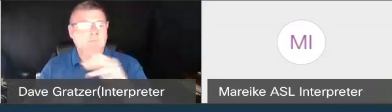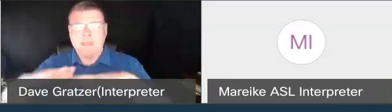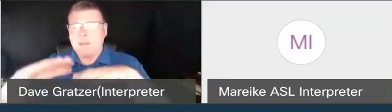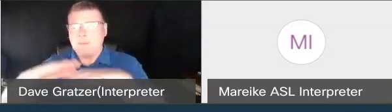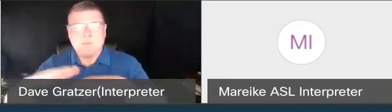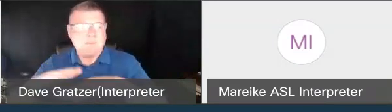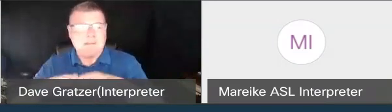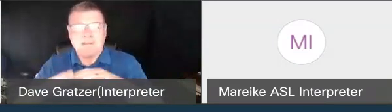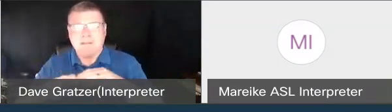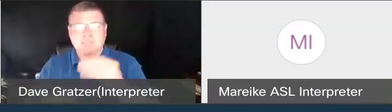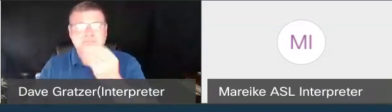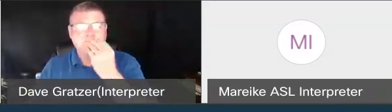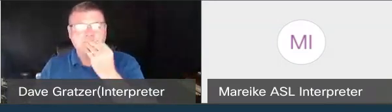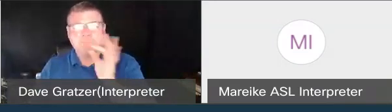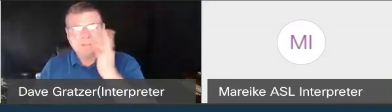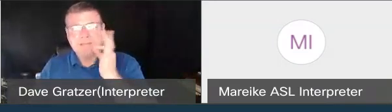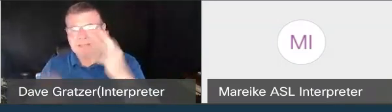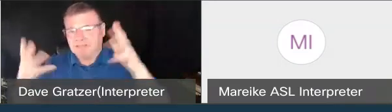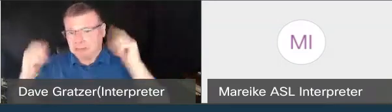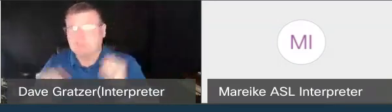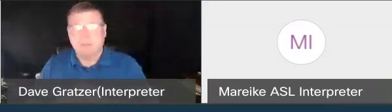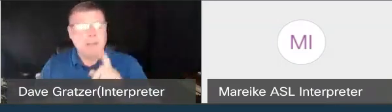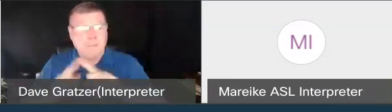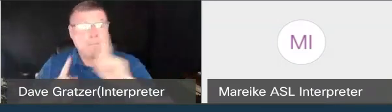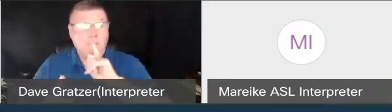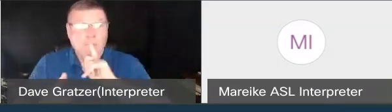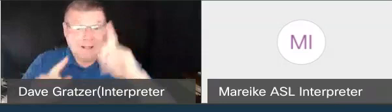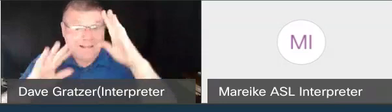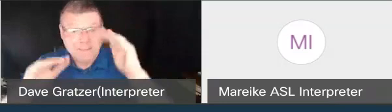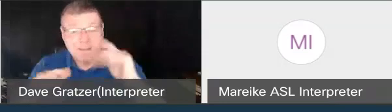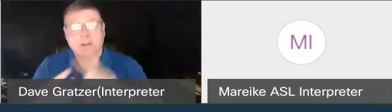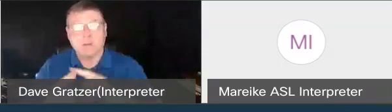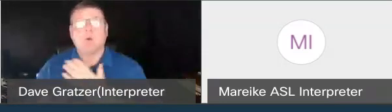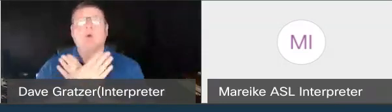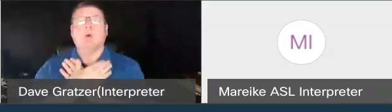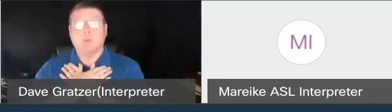and some snacks that people can have. But they're really expected to quietly rest on the-- on the mat.